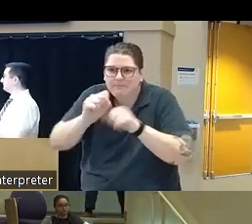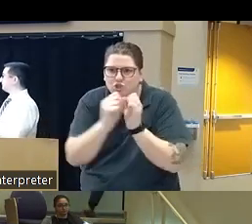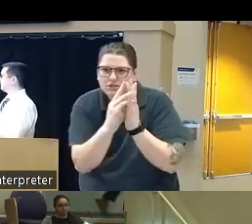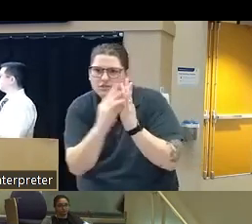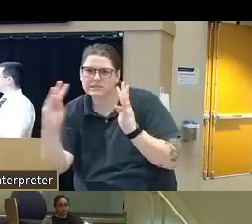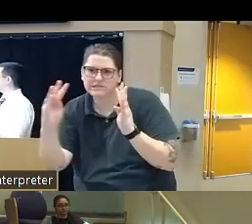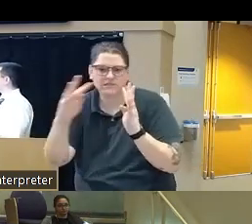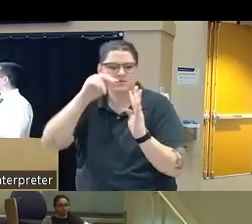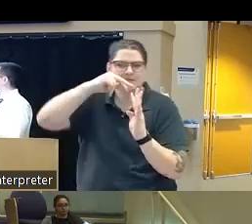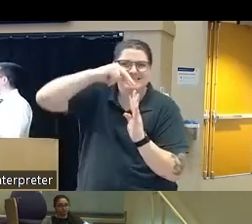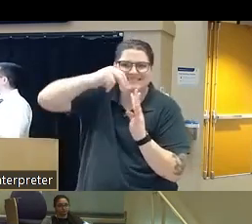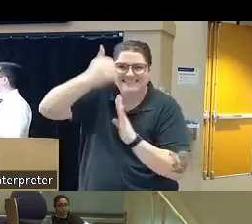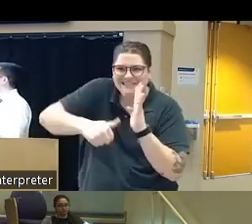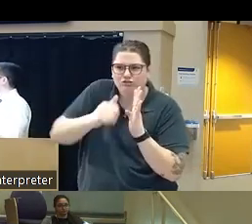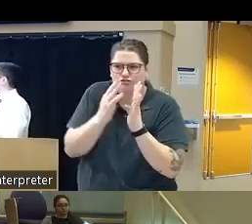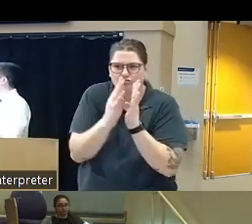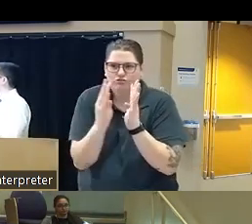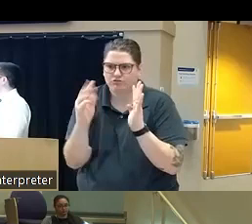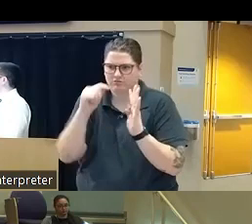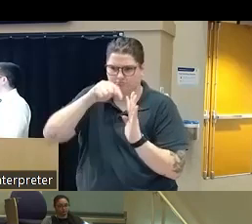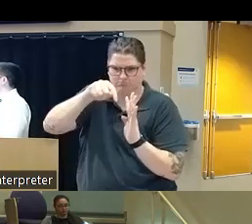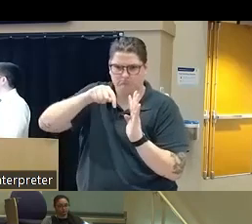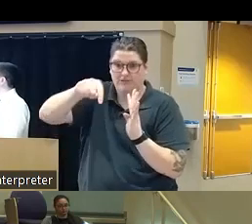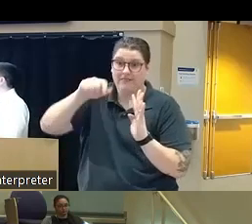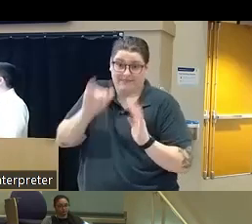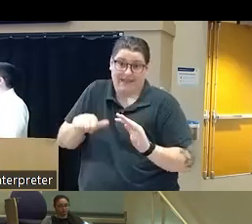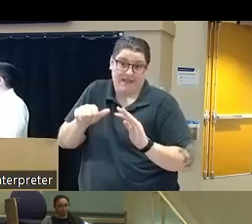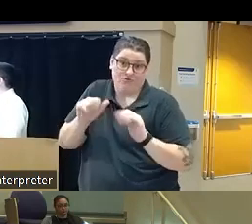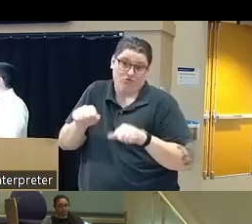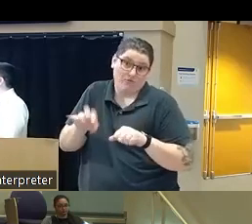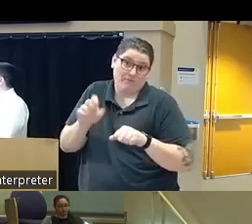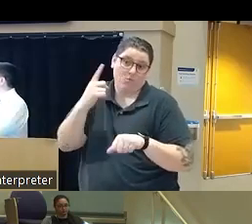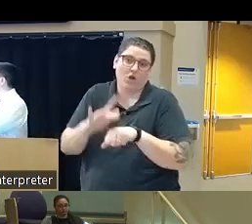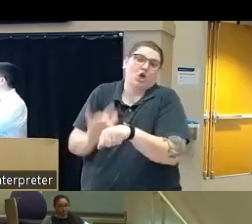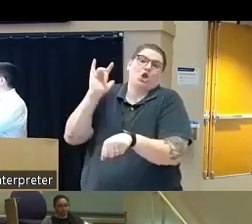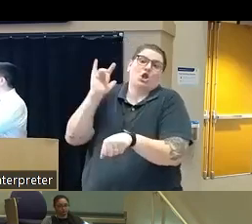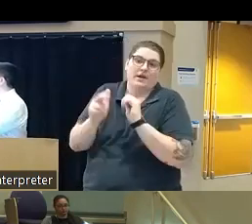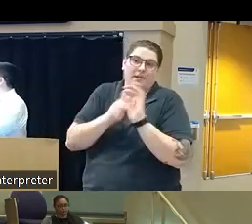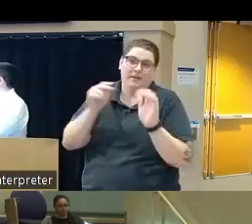and so that gives you possibly a very early marker yeah I I would leave it to the expert